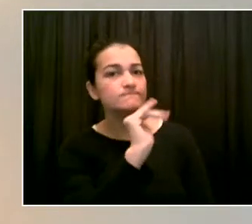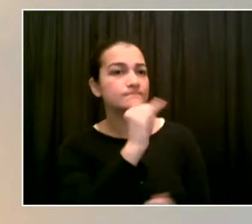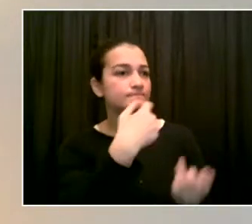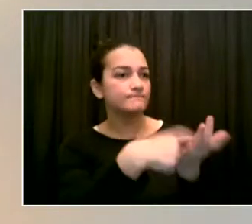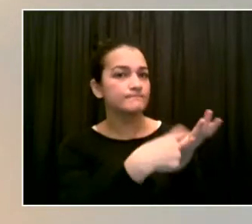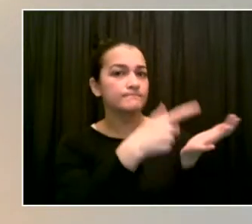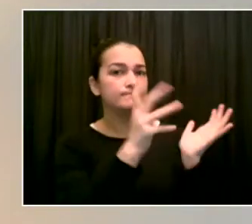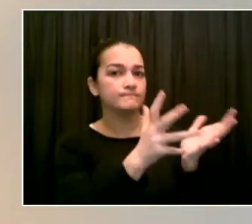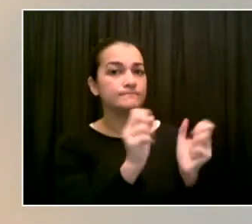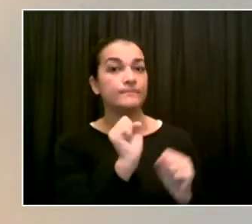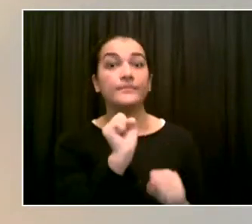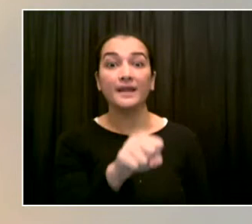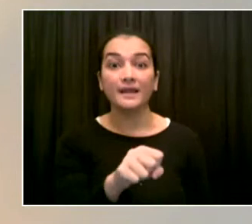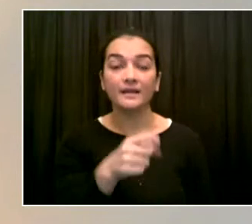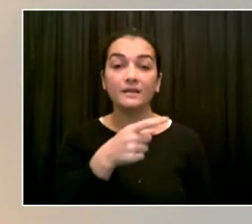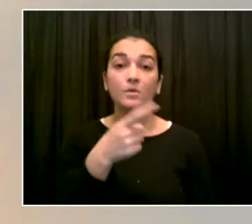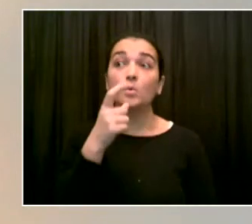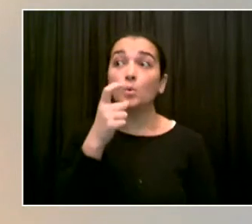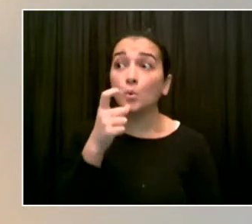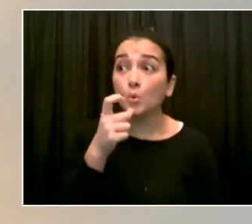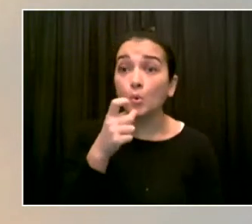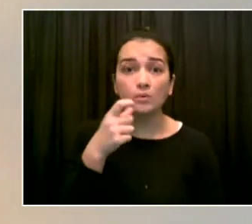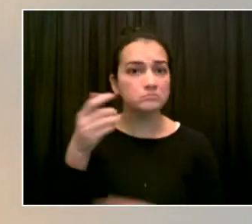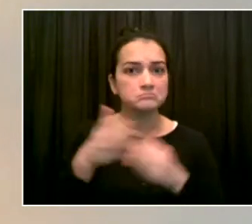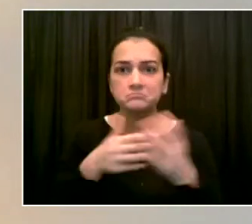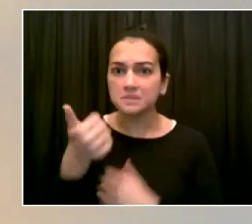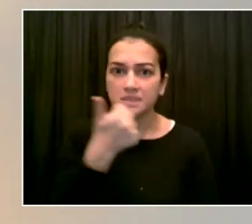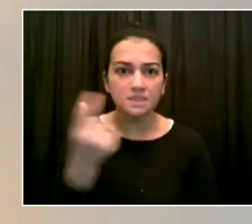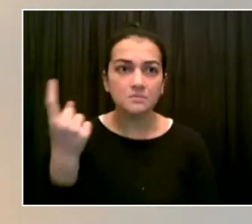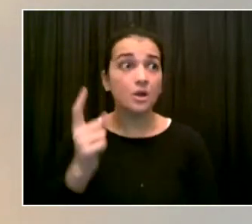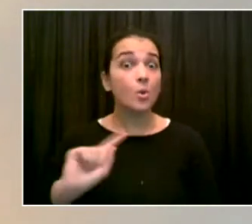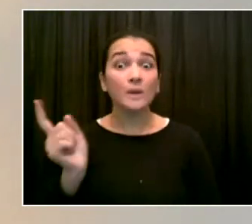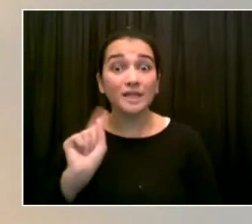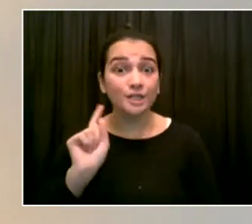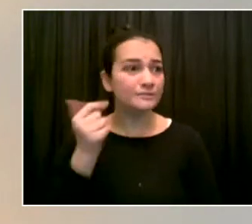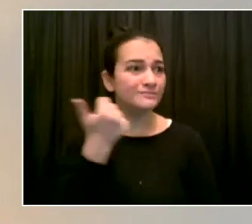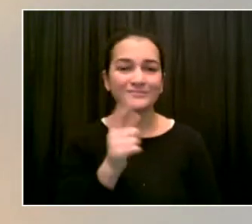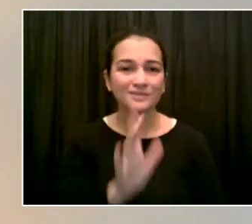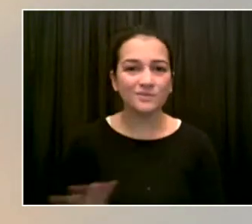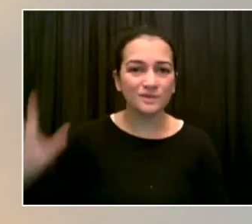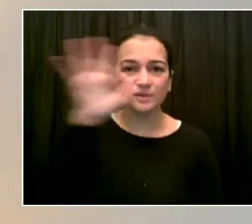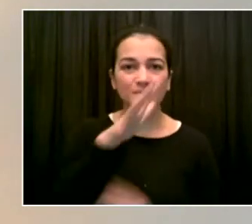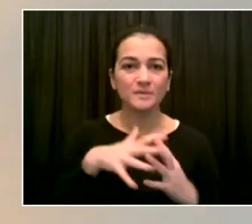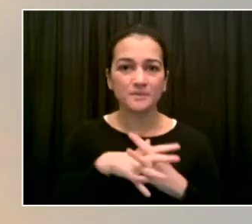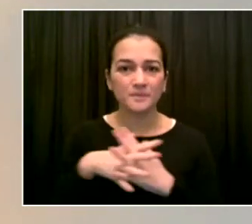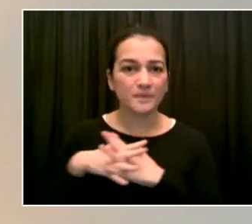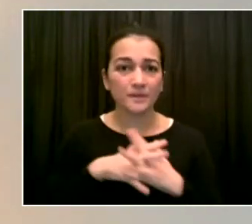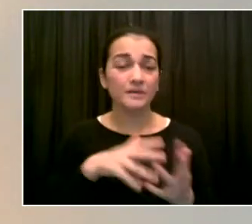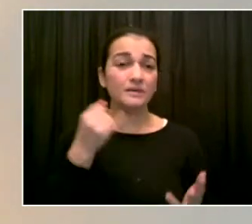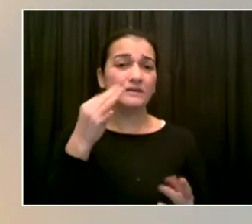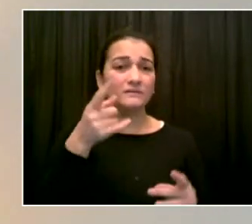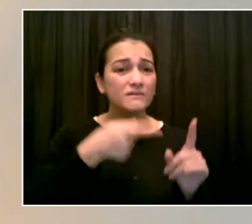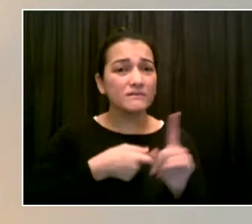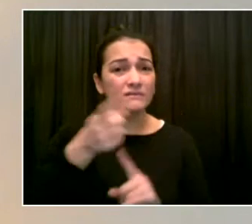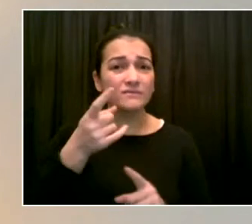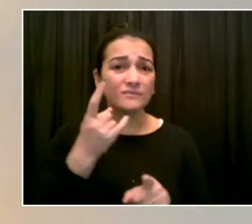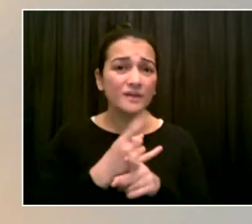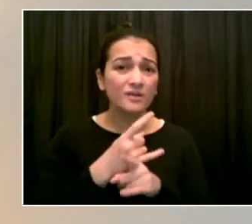AND OF THE WORK WITH LEADERS ACROSS THE COUNTRY HAS HEPLED TO REDUCE THE STIGMA AROUND MENTAL ILLNESSA ND ADDICTION AND HOW T MOAKE MENTAL HEALTH AND SSUBTANCE ABUSE SUPPORT MORE ACCESSIBLE.